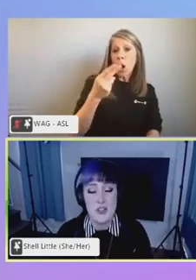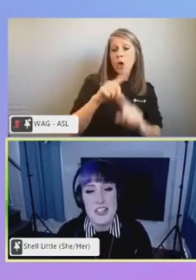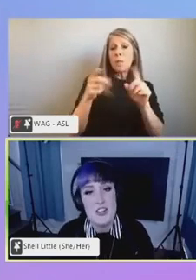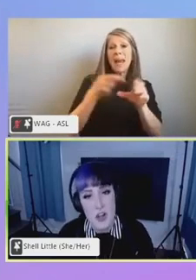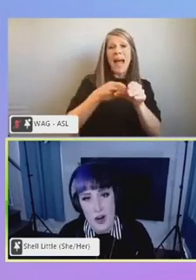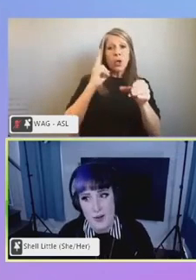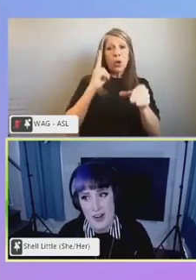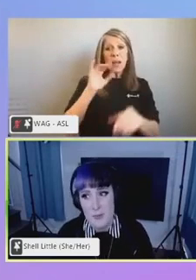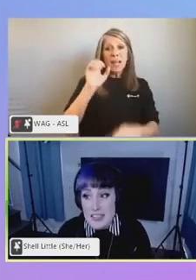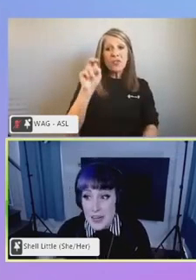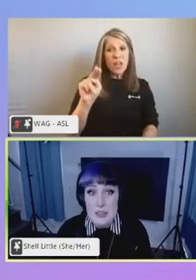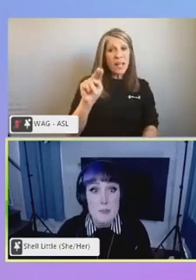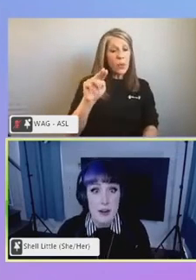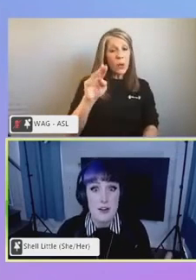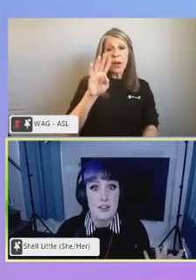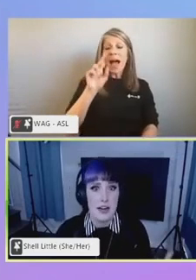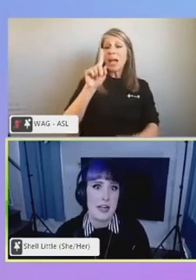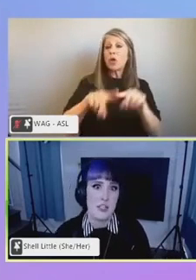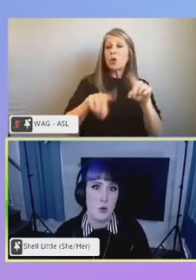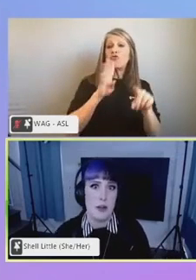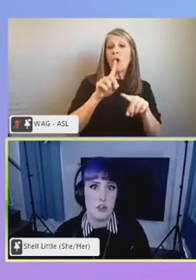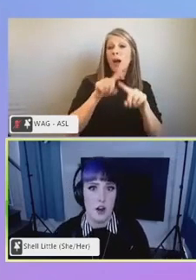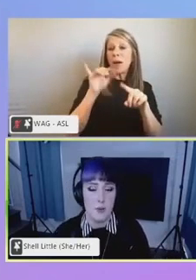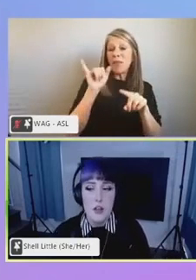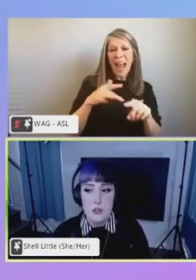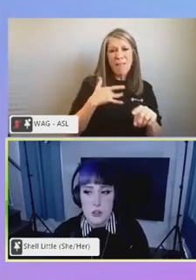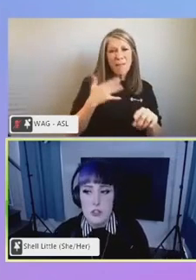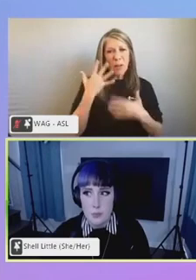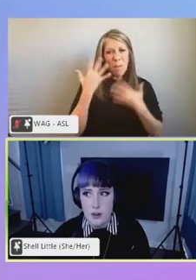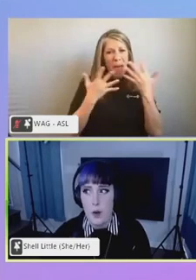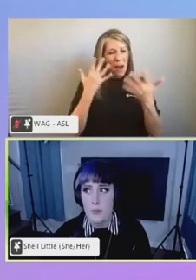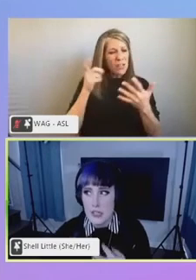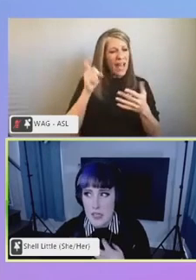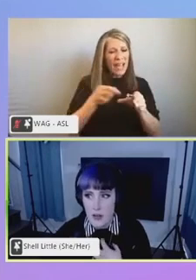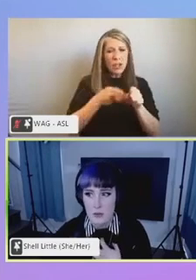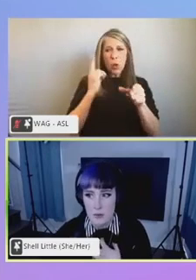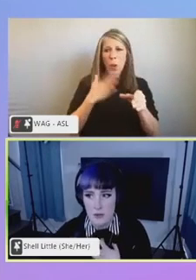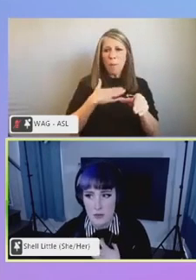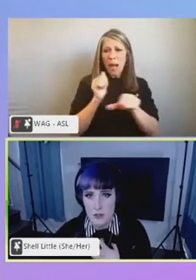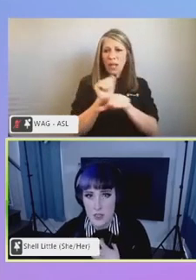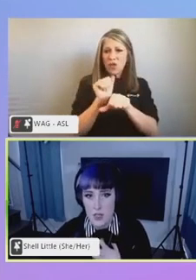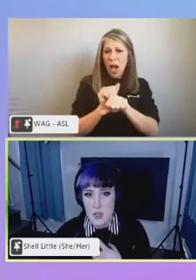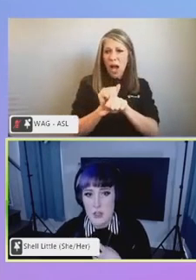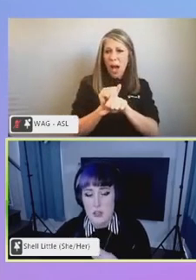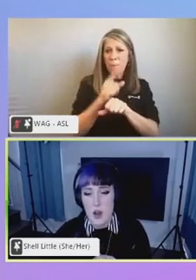in the end, I quit. And I did a thread about it on Twitter. But the funding is, this is Actually quit in from March.